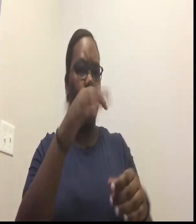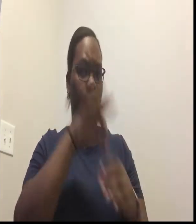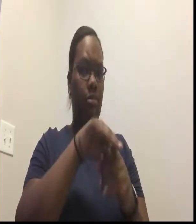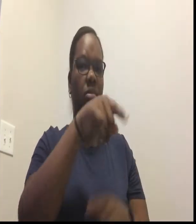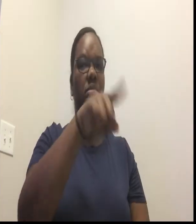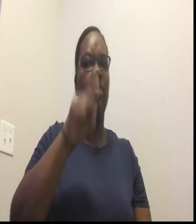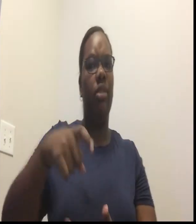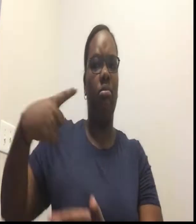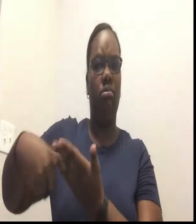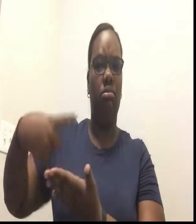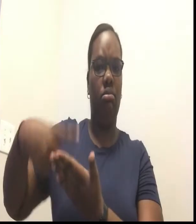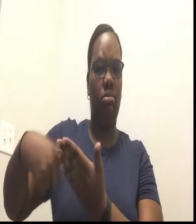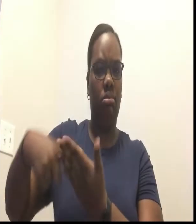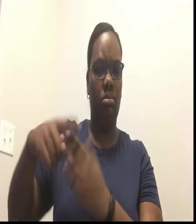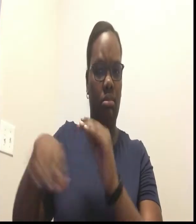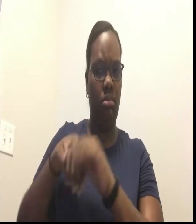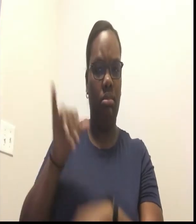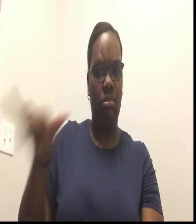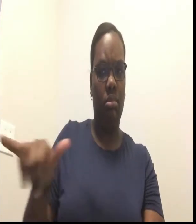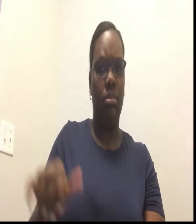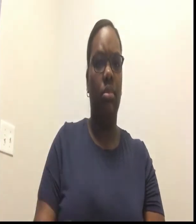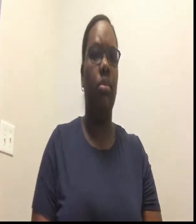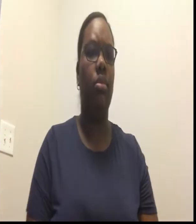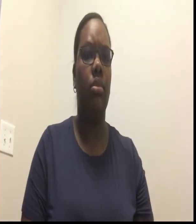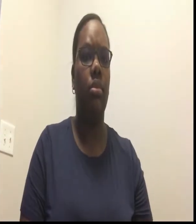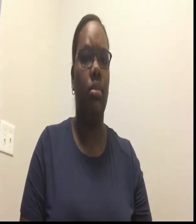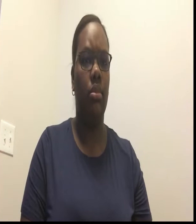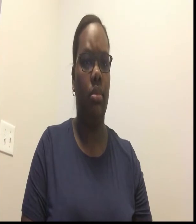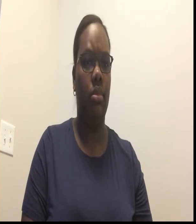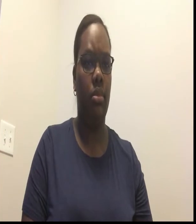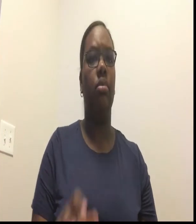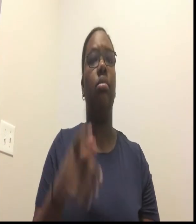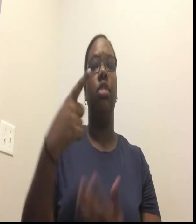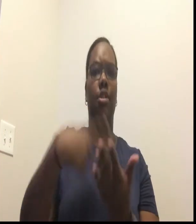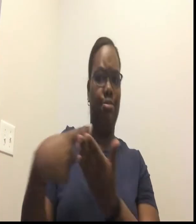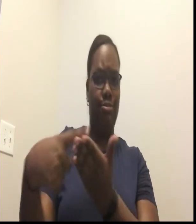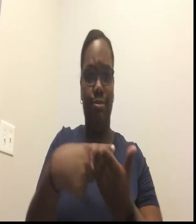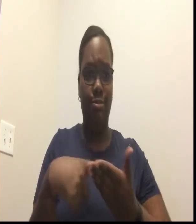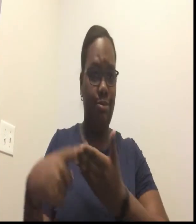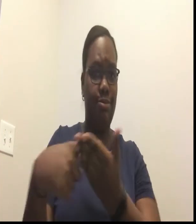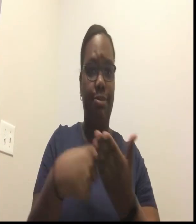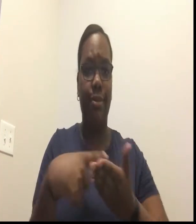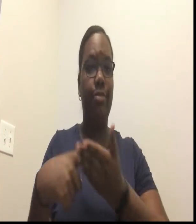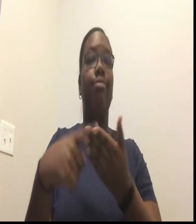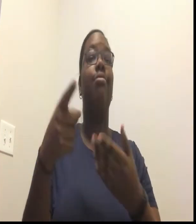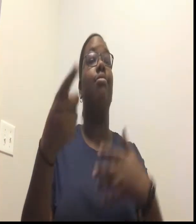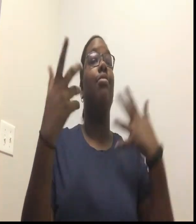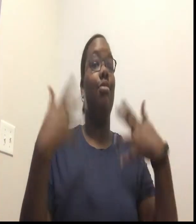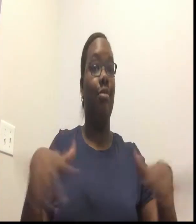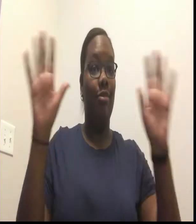motion. You debate it. You have about ten minutes each on each side so or